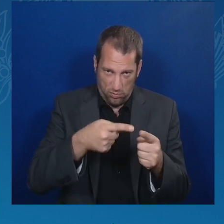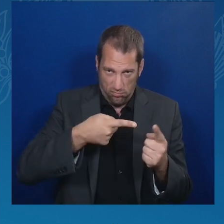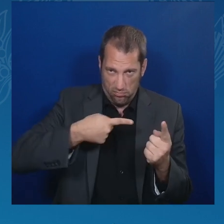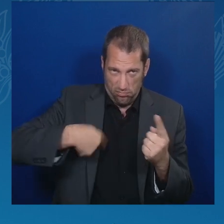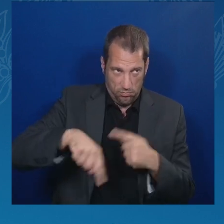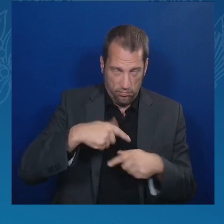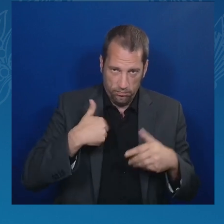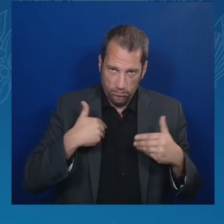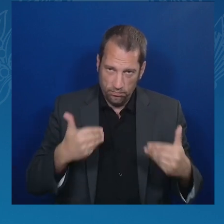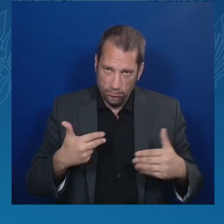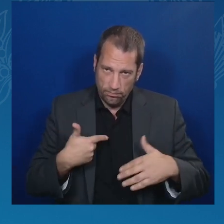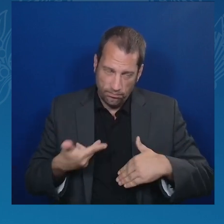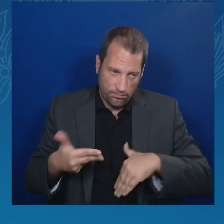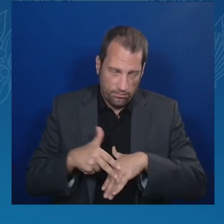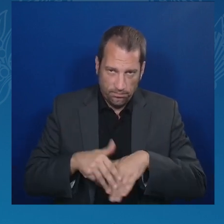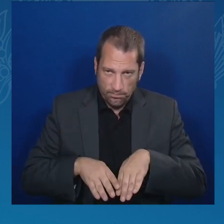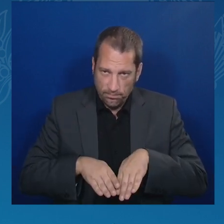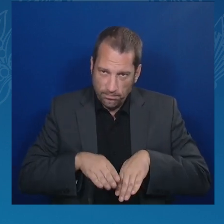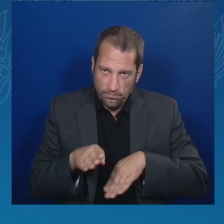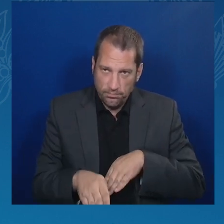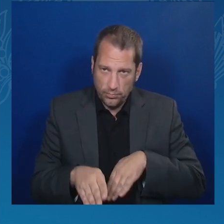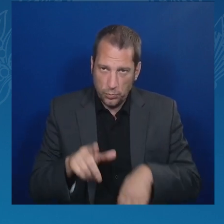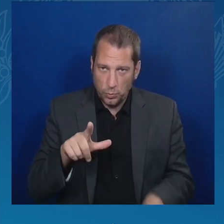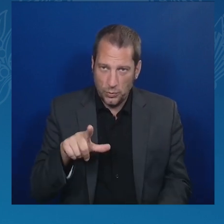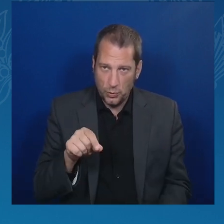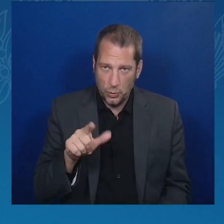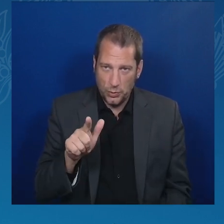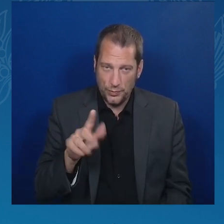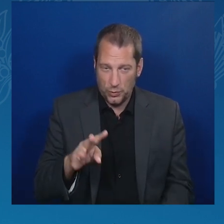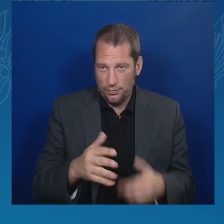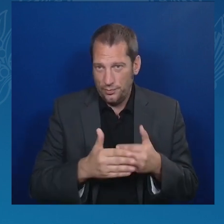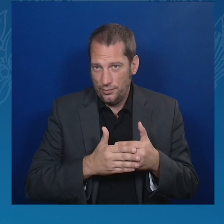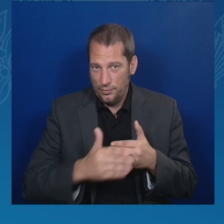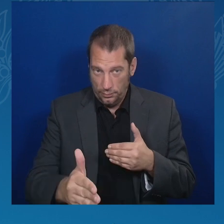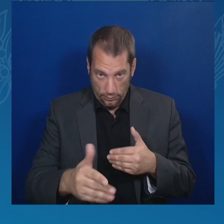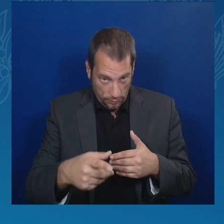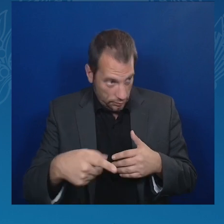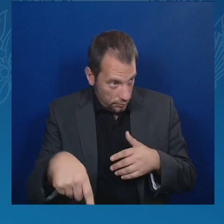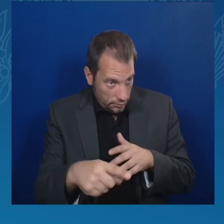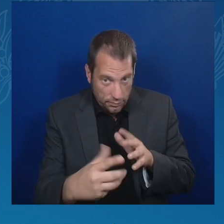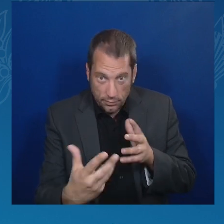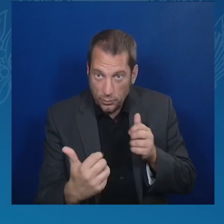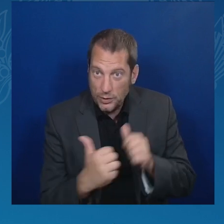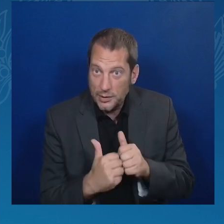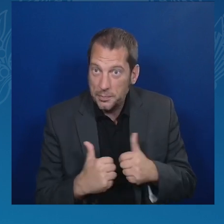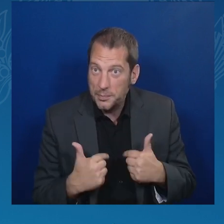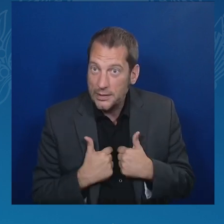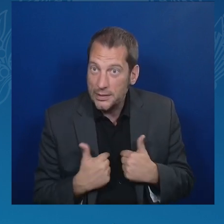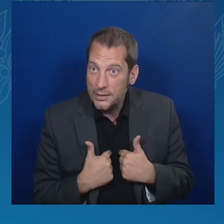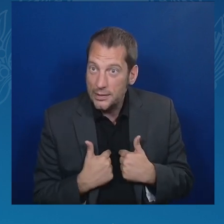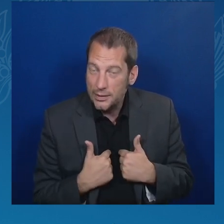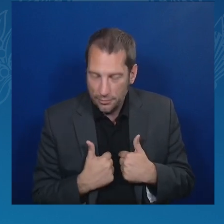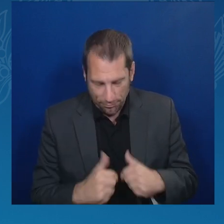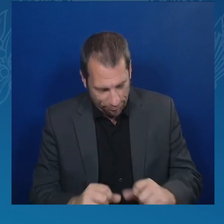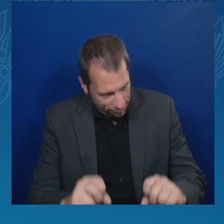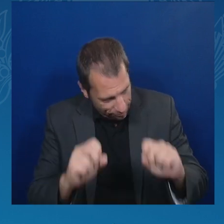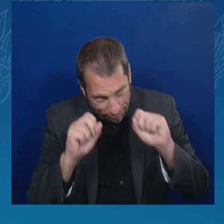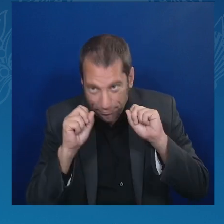Are you with me? All right. At this time, I'd like to call up Elena Newman,